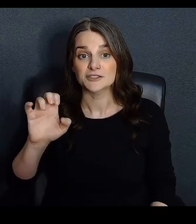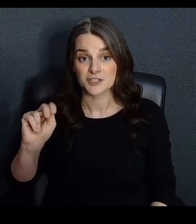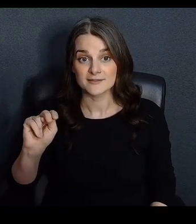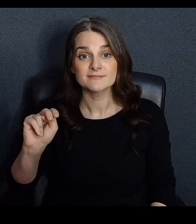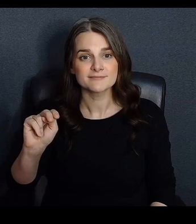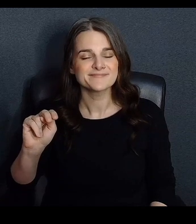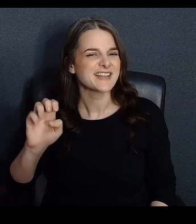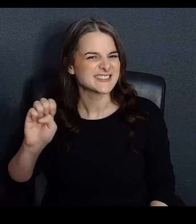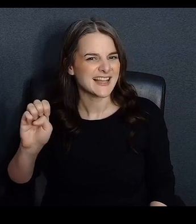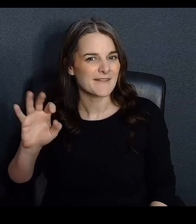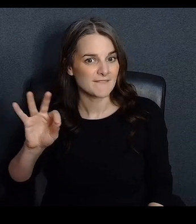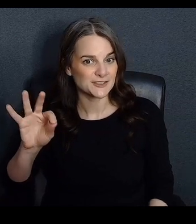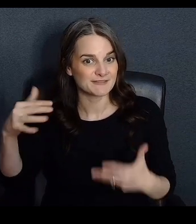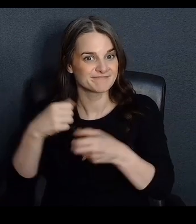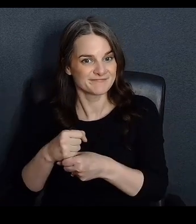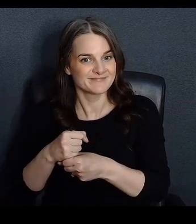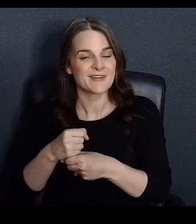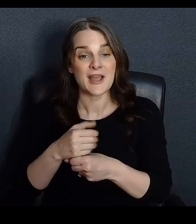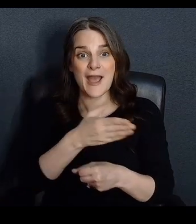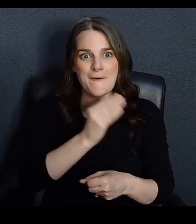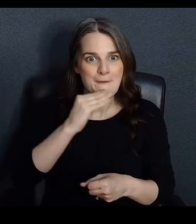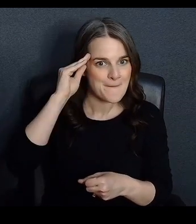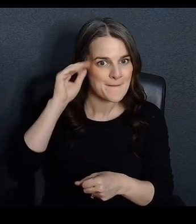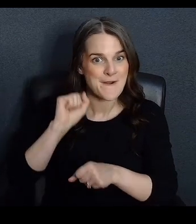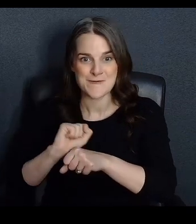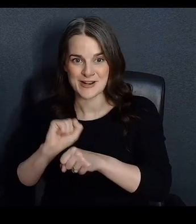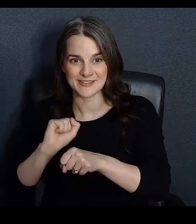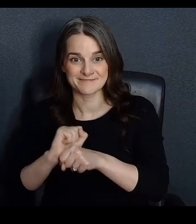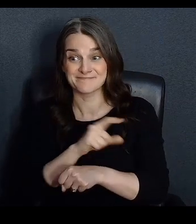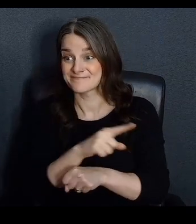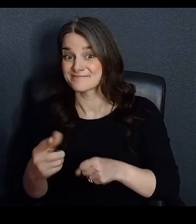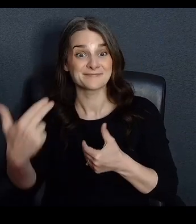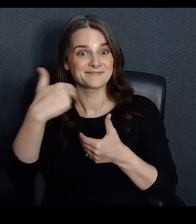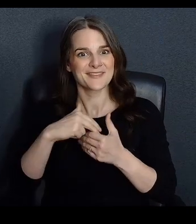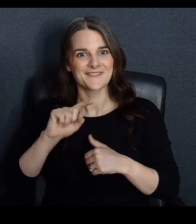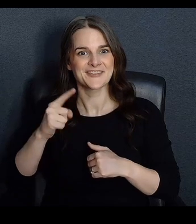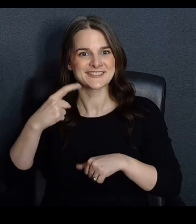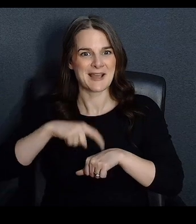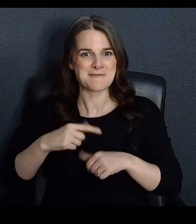For anyone who is joining us for the first time, welcome. I am so excited to have you here.